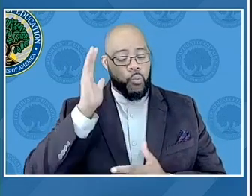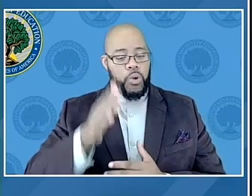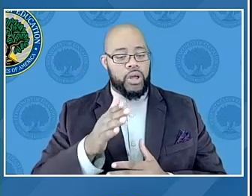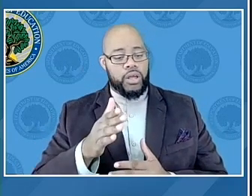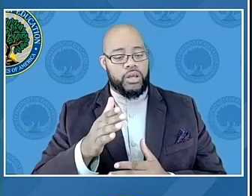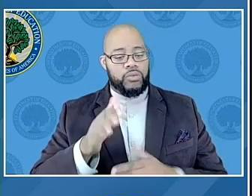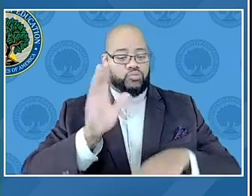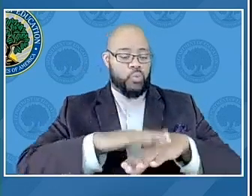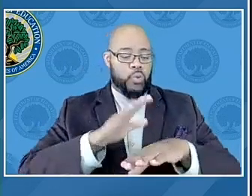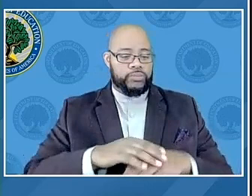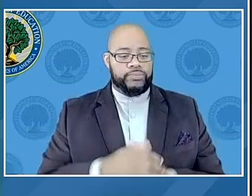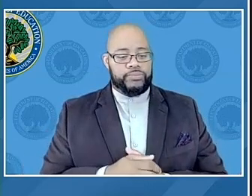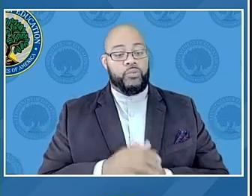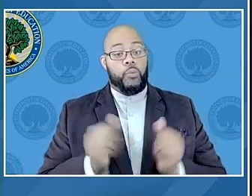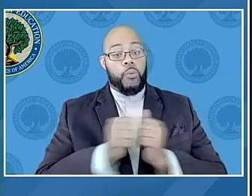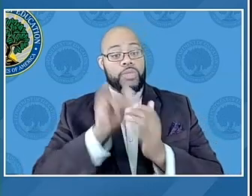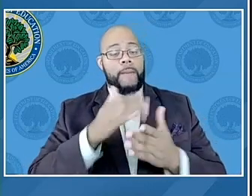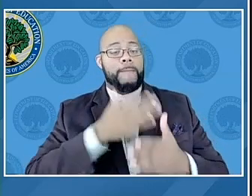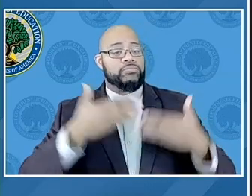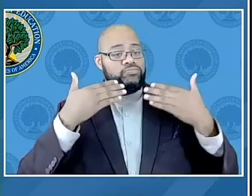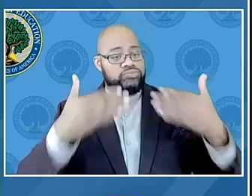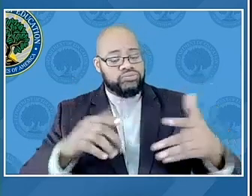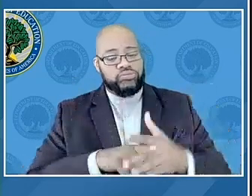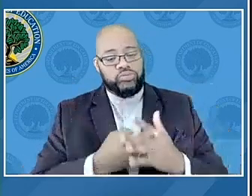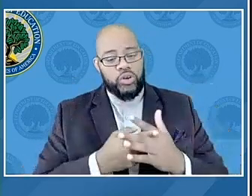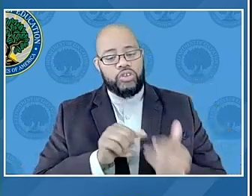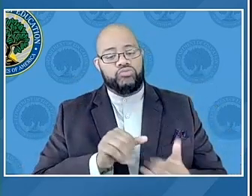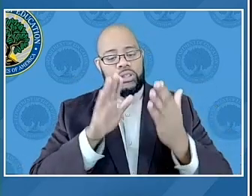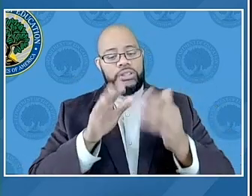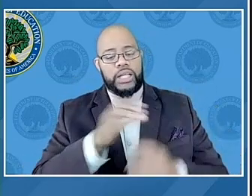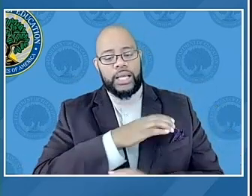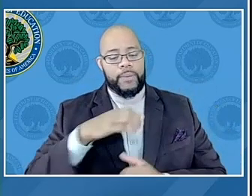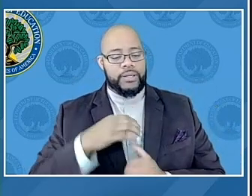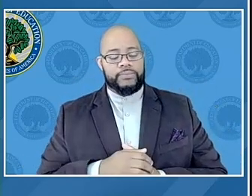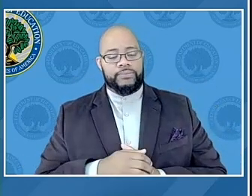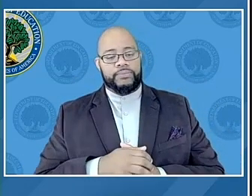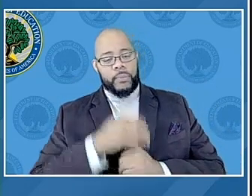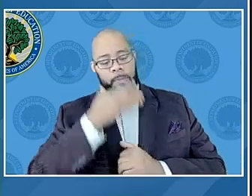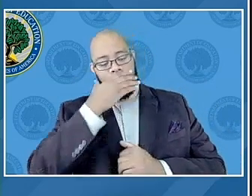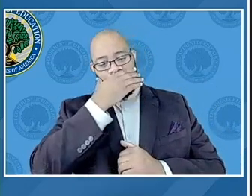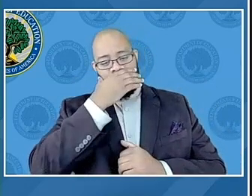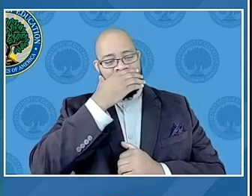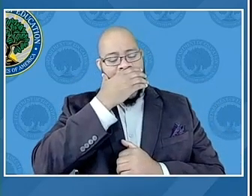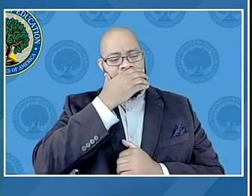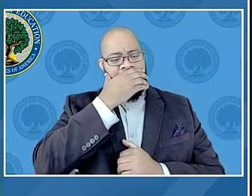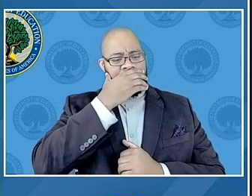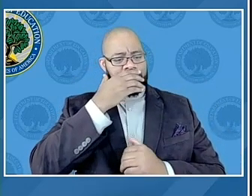So with that, please feel free to start addressing the committee. Okay. So, hello, everyone.